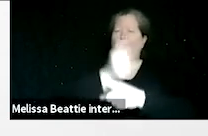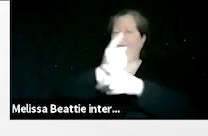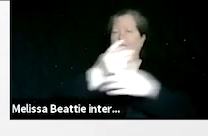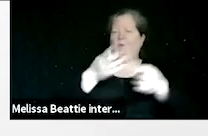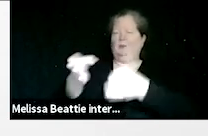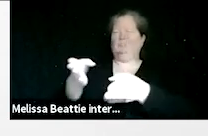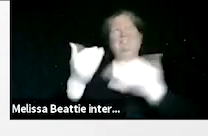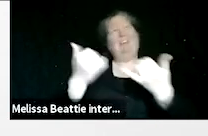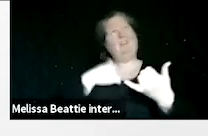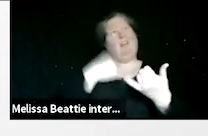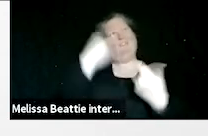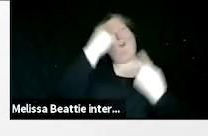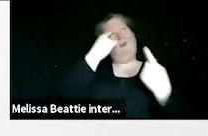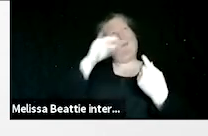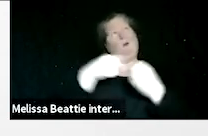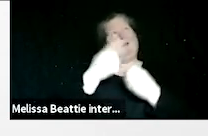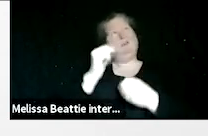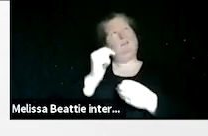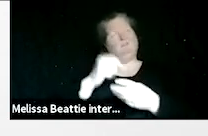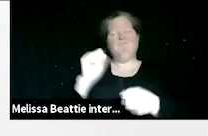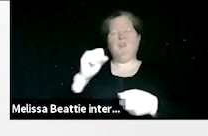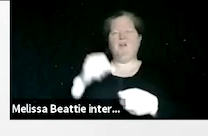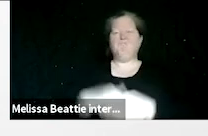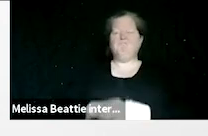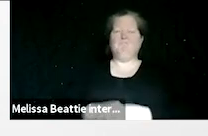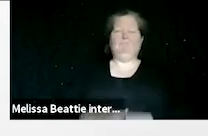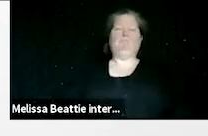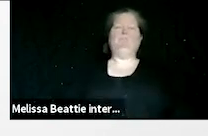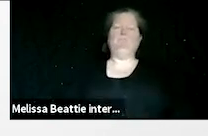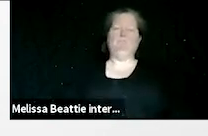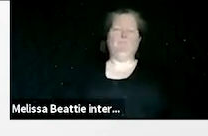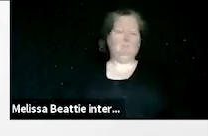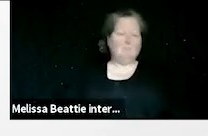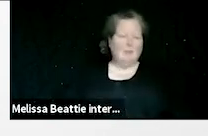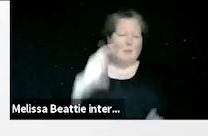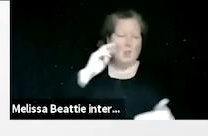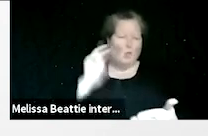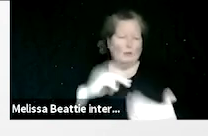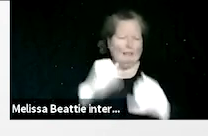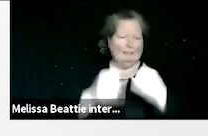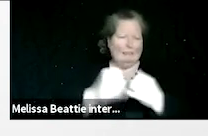Rick Mislan: Right okay very long. I'm going to jump to the last question here. And this